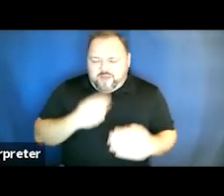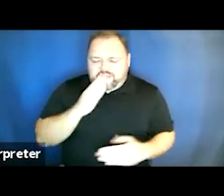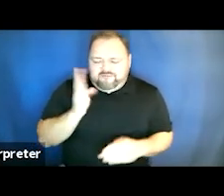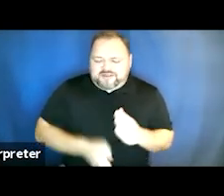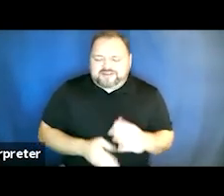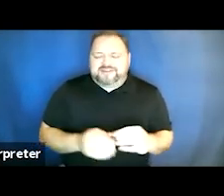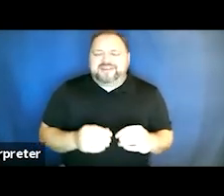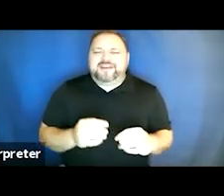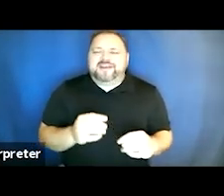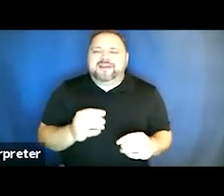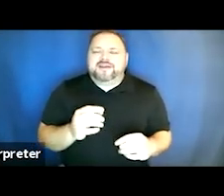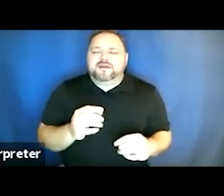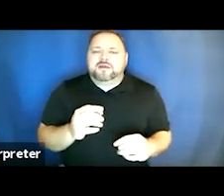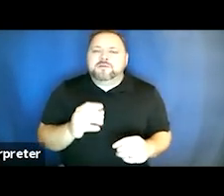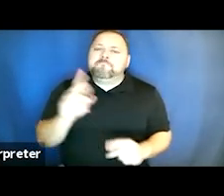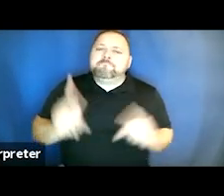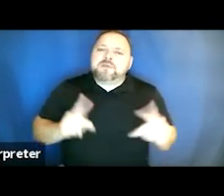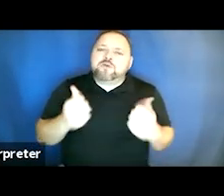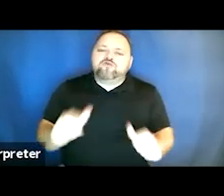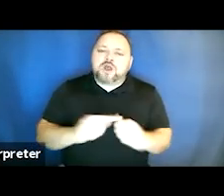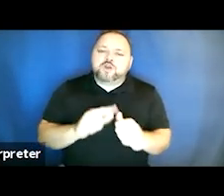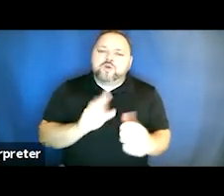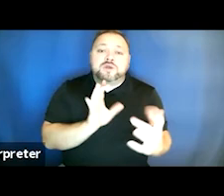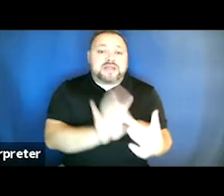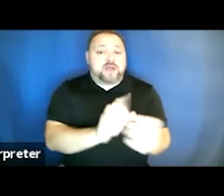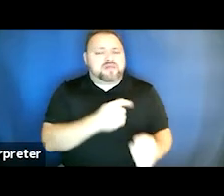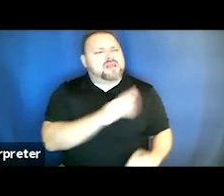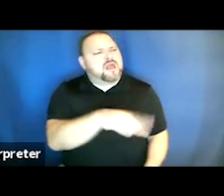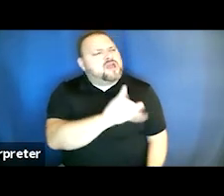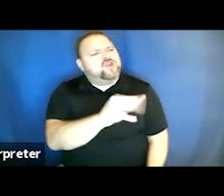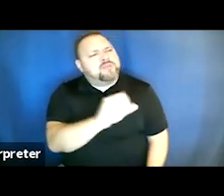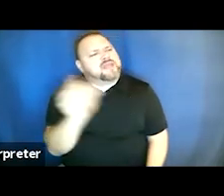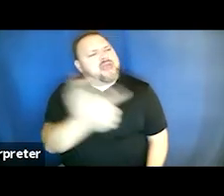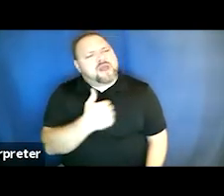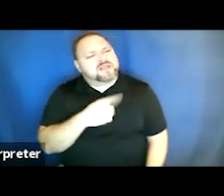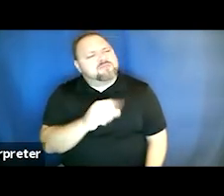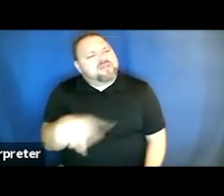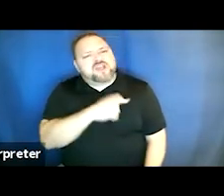is that people try and connect with me and say, "Well, James, everybody has a disability. They just don't know what it is."